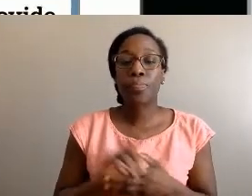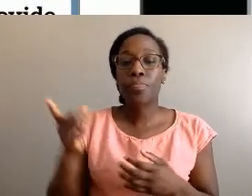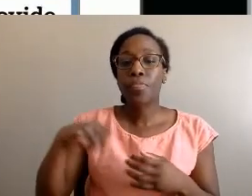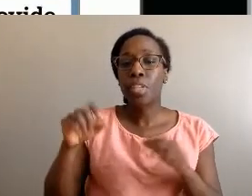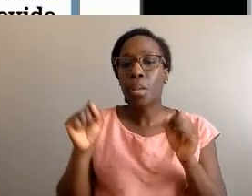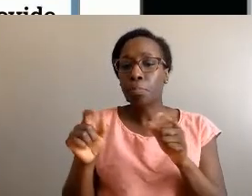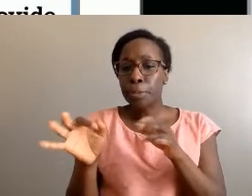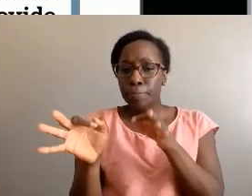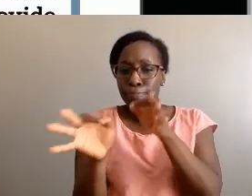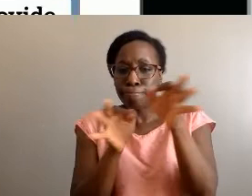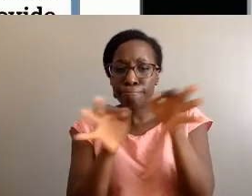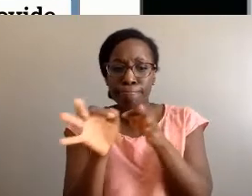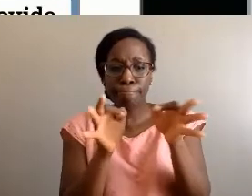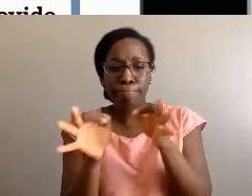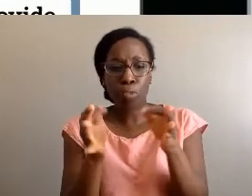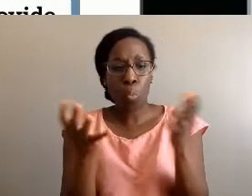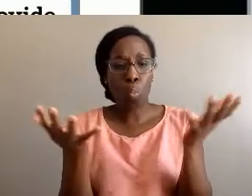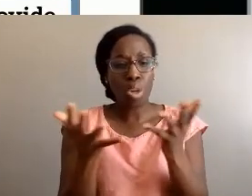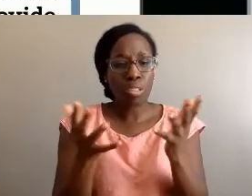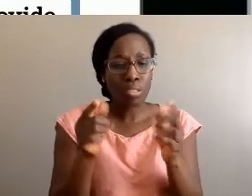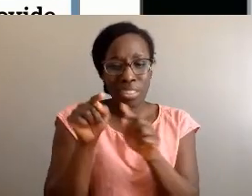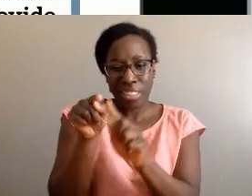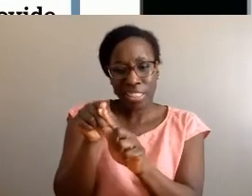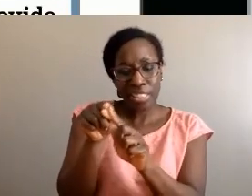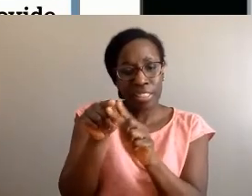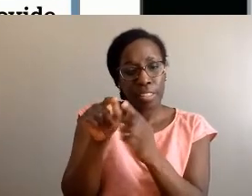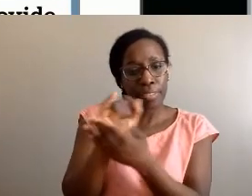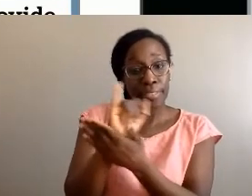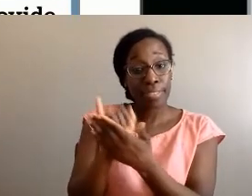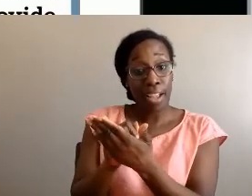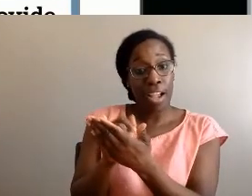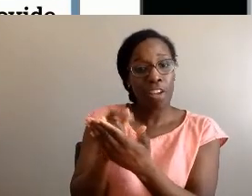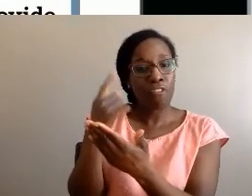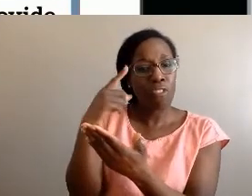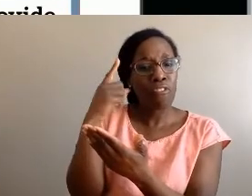collaborate, discuss and question. For example the meaningfulness of the project